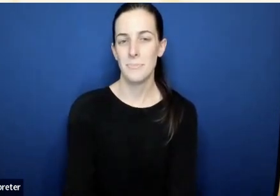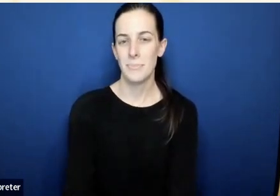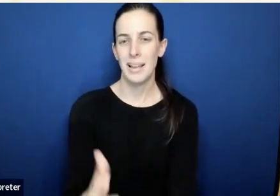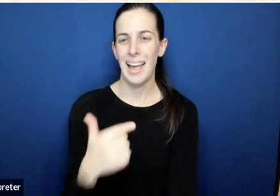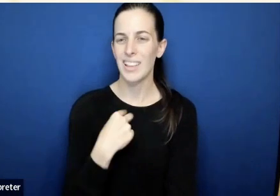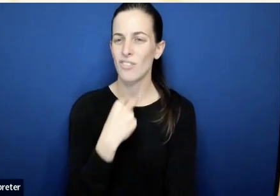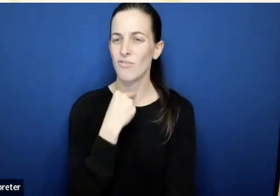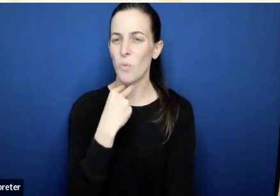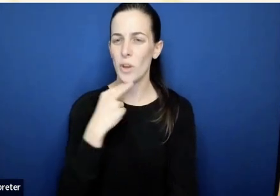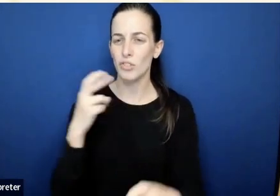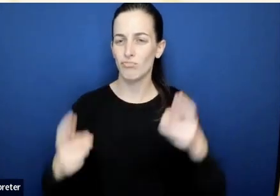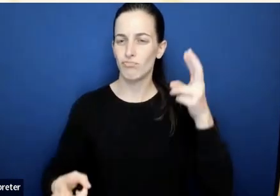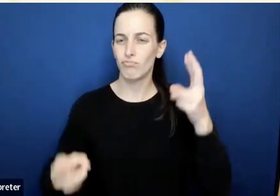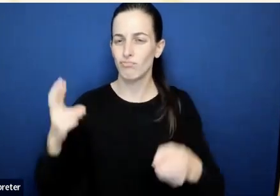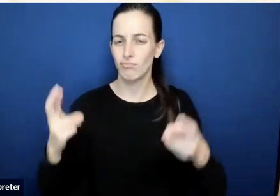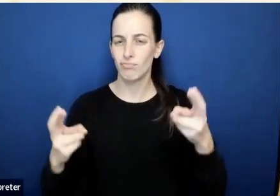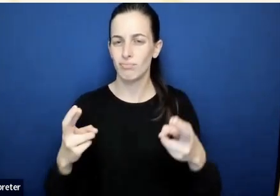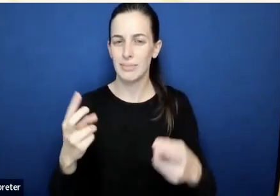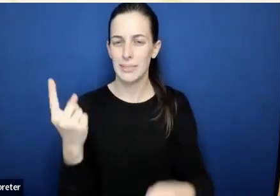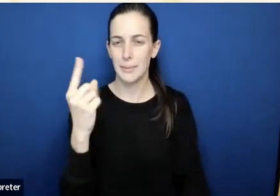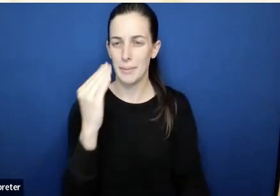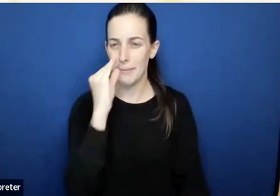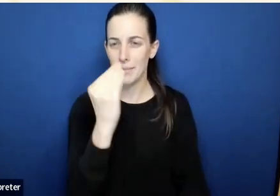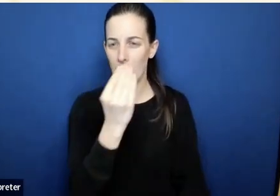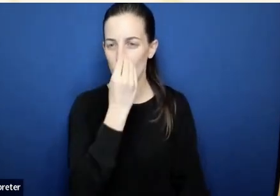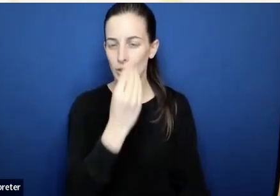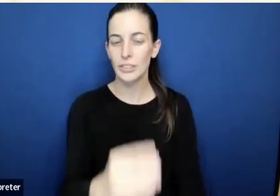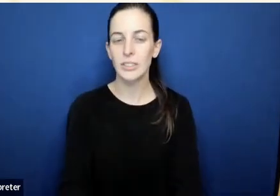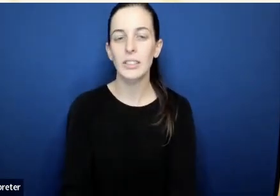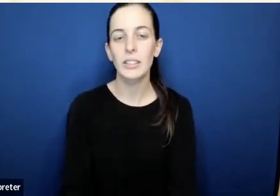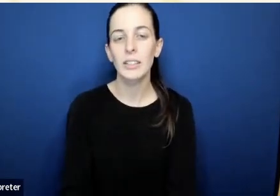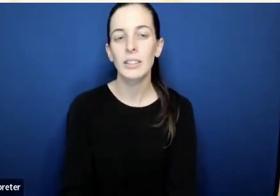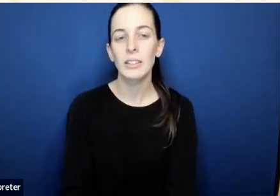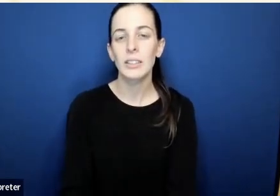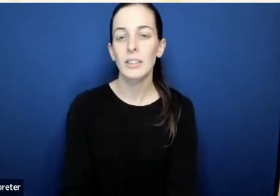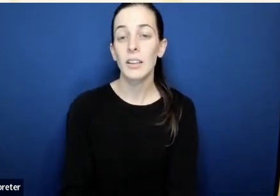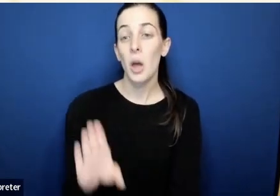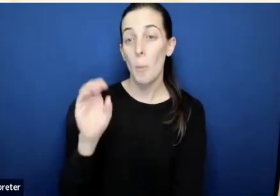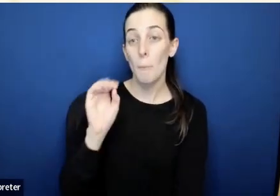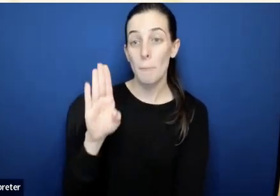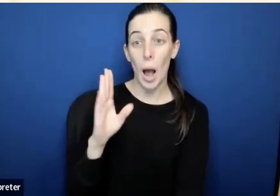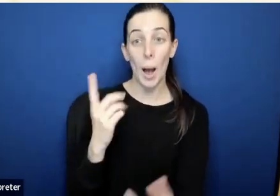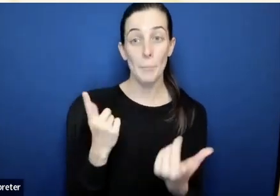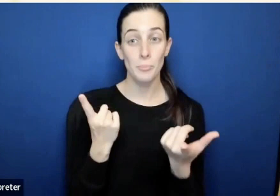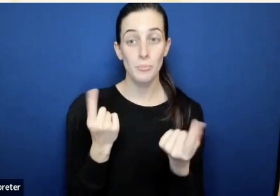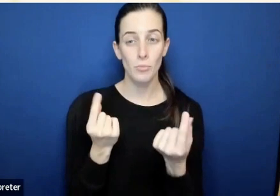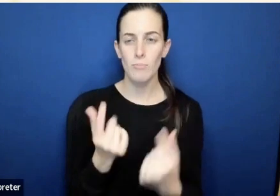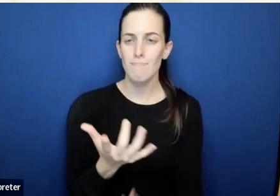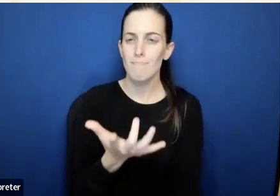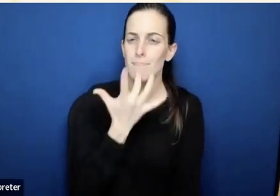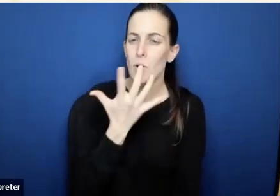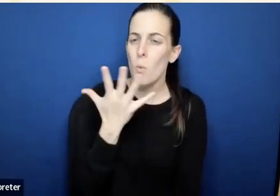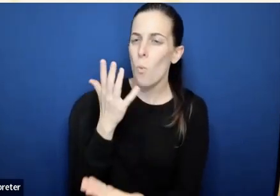Bob is a non-sighted screen reader user. He wanted to surprise his beloved wife, Sara, on their anniversary